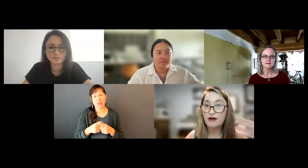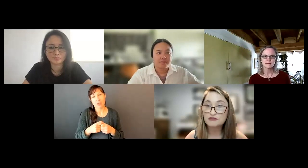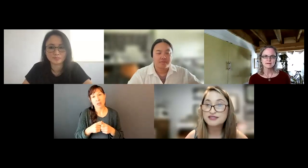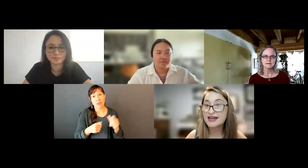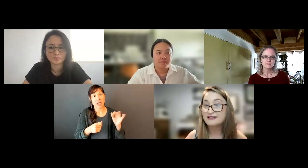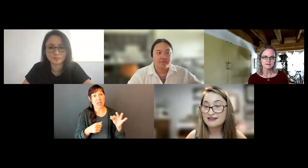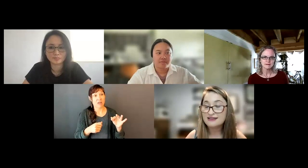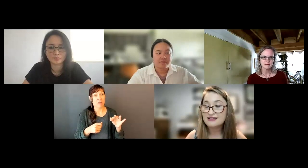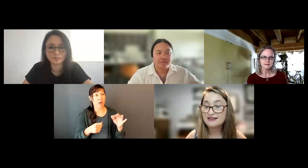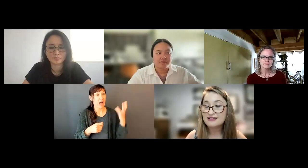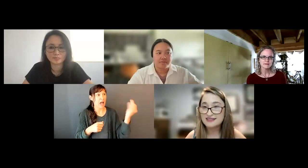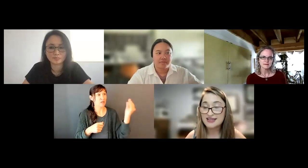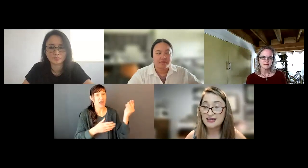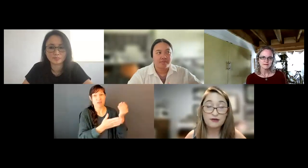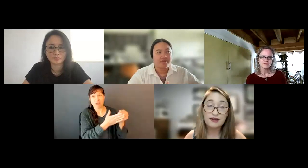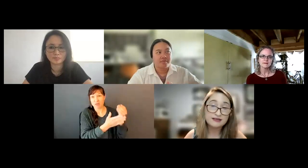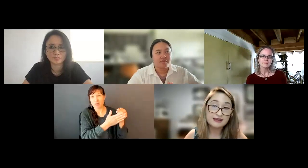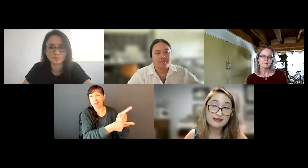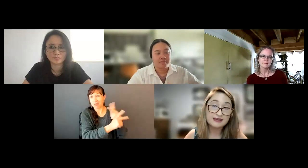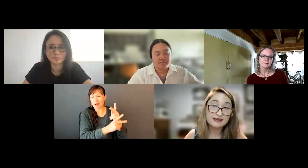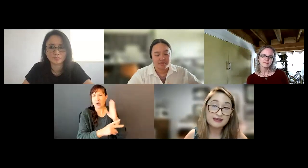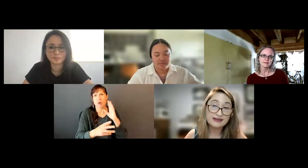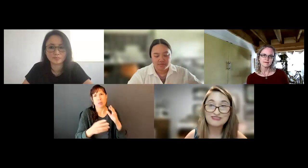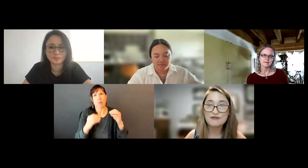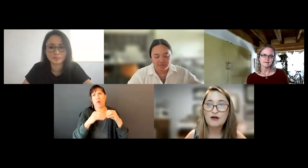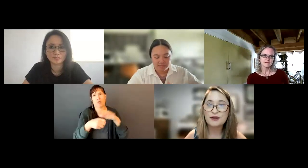you know, outside financing, it's great, don't get me wrong.